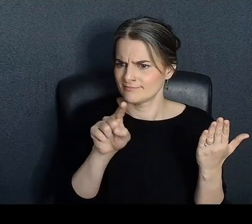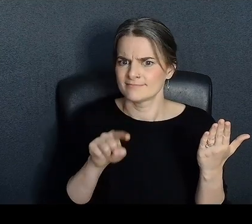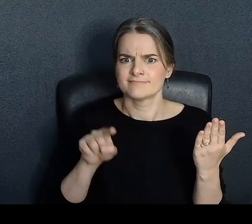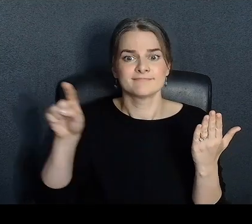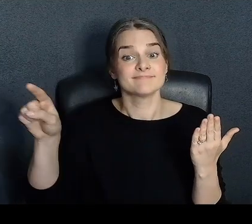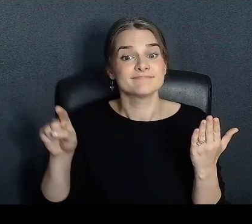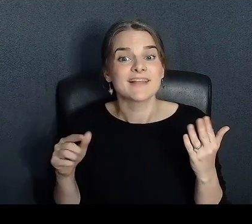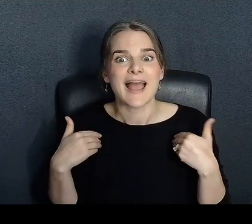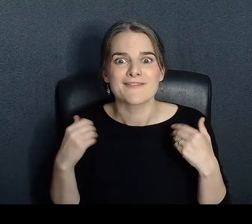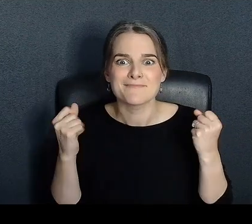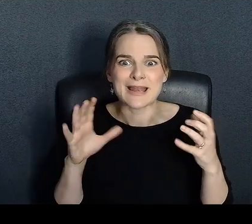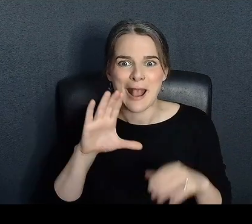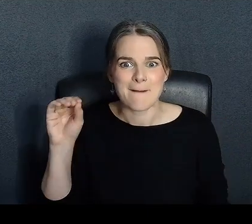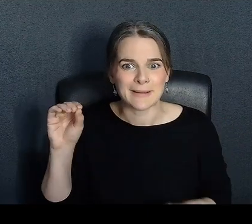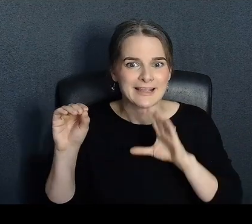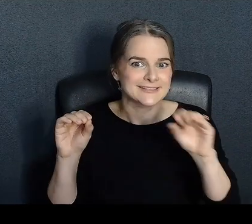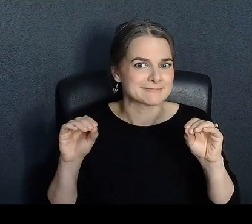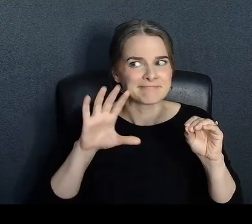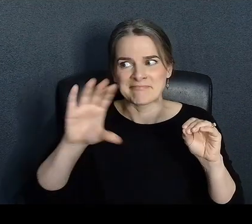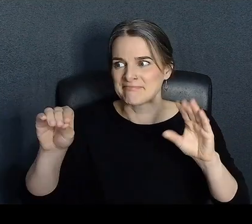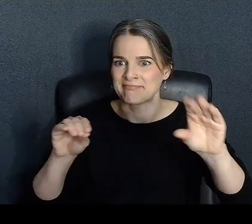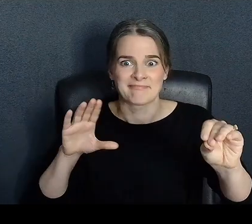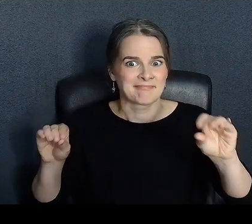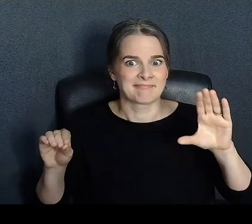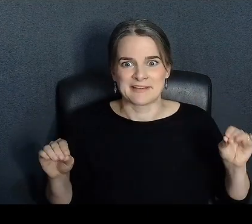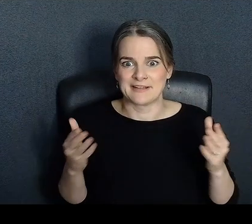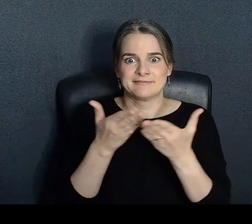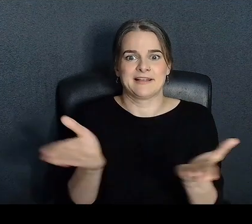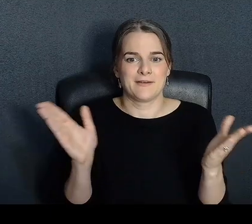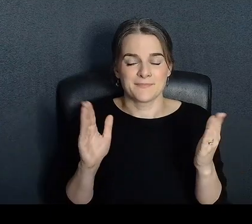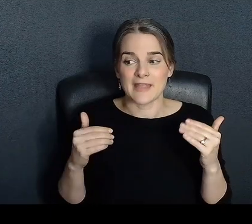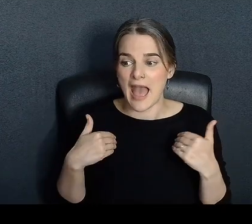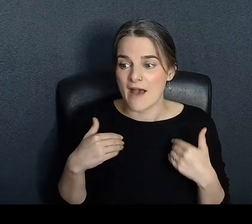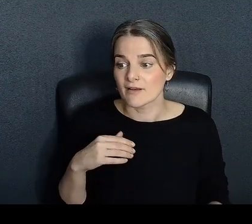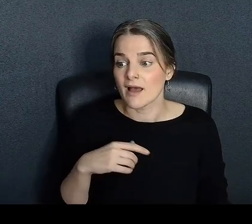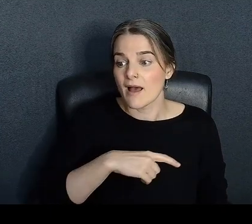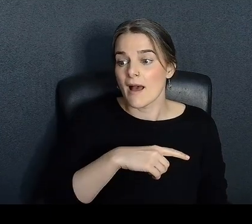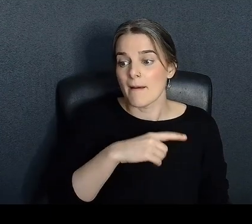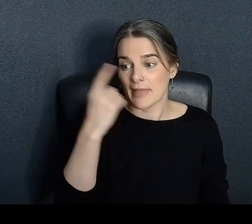So I have the black device is a cochlear implant with processor.